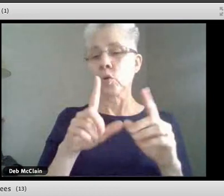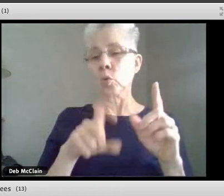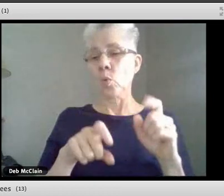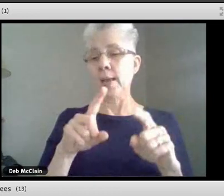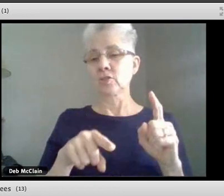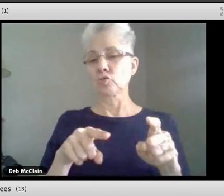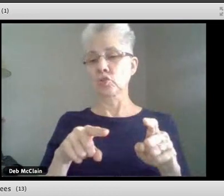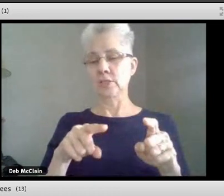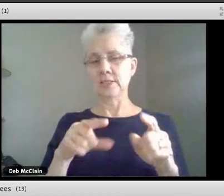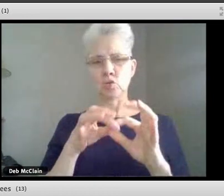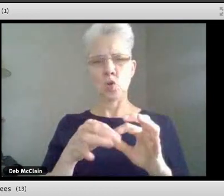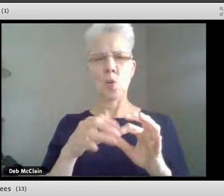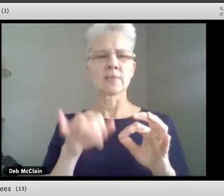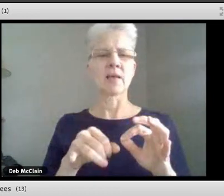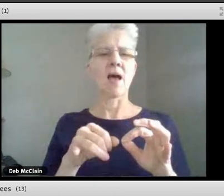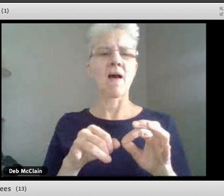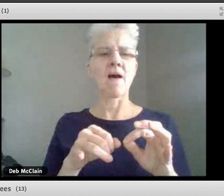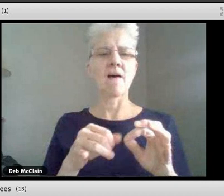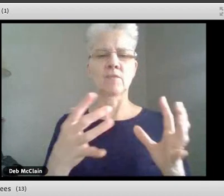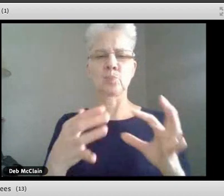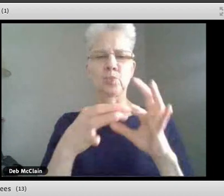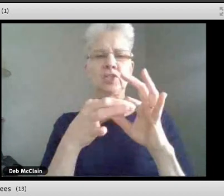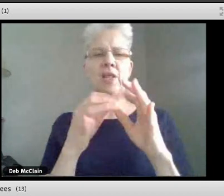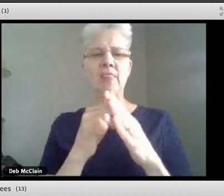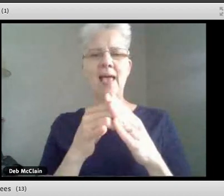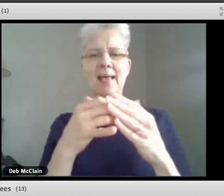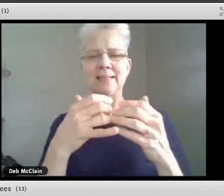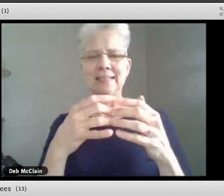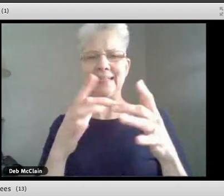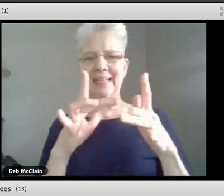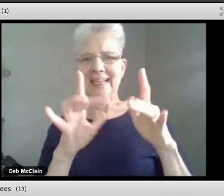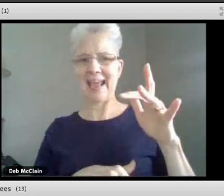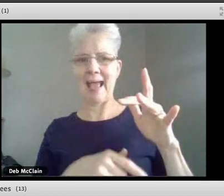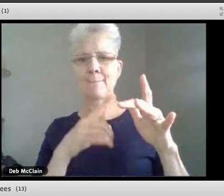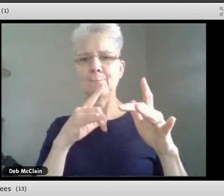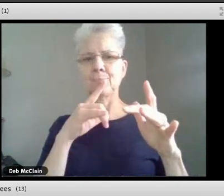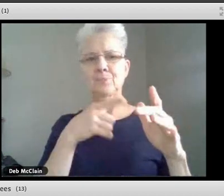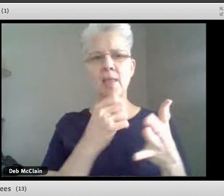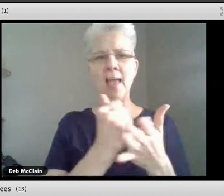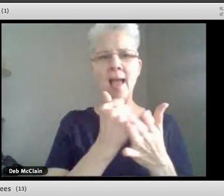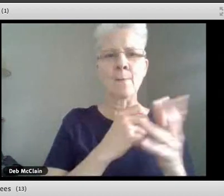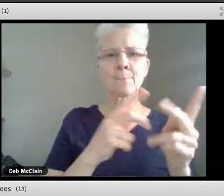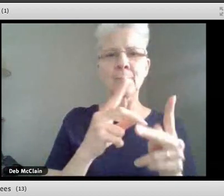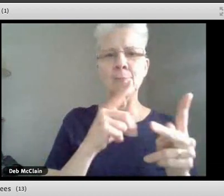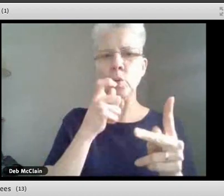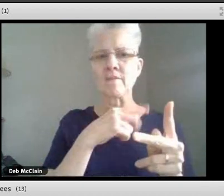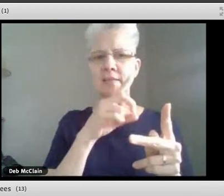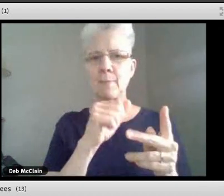in terms of answering questions for people with disabilities, it's hard because it's a very multi-disciplinary-type